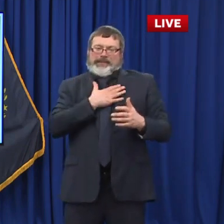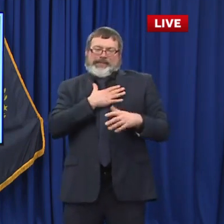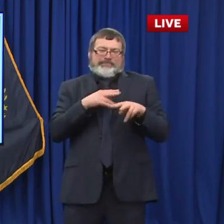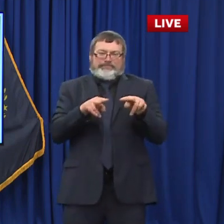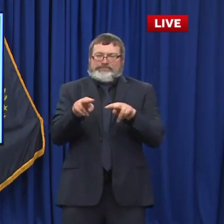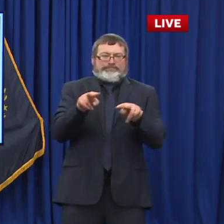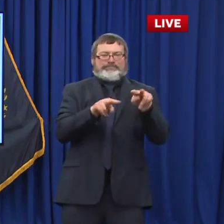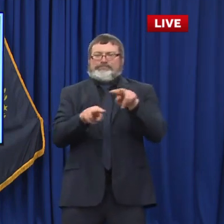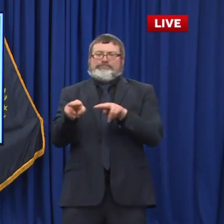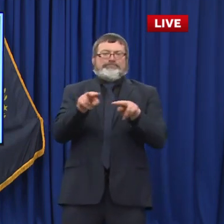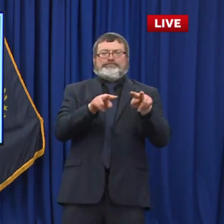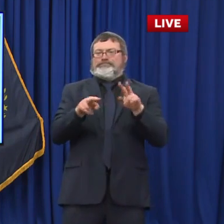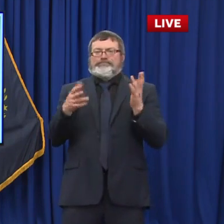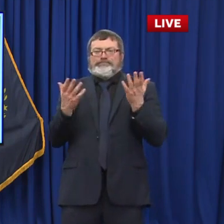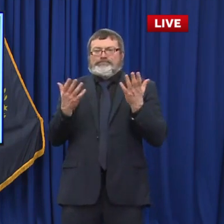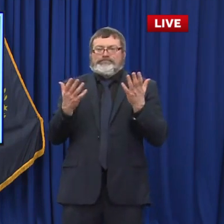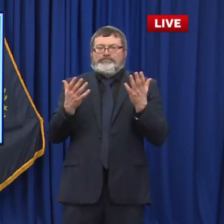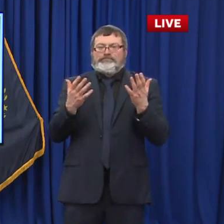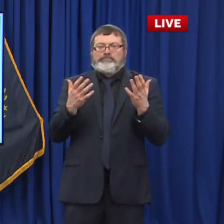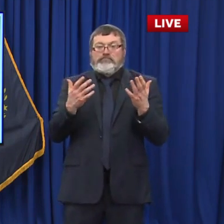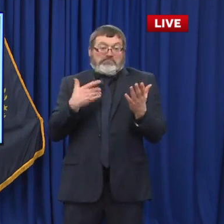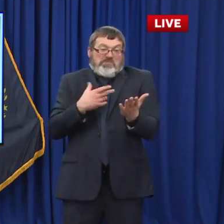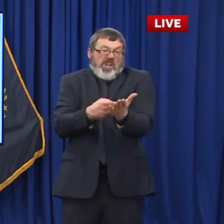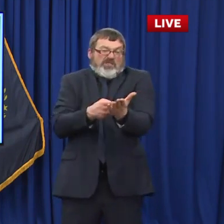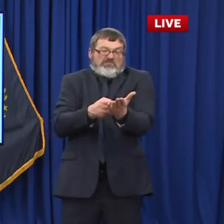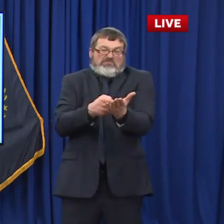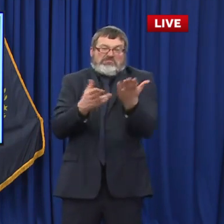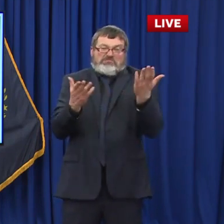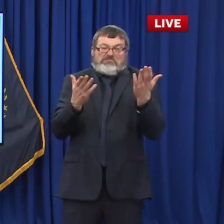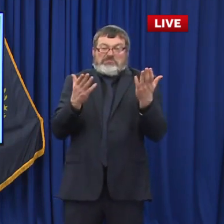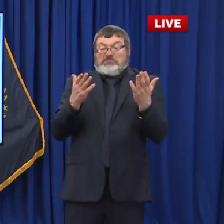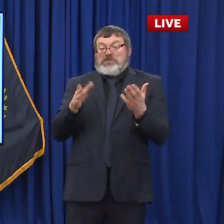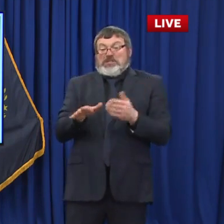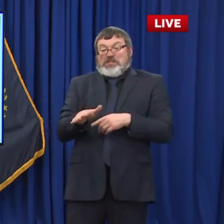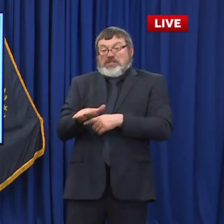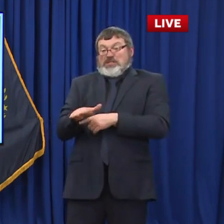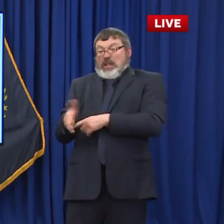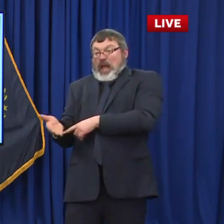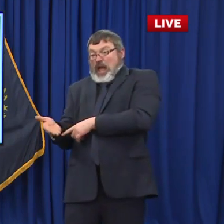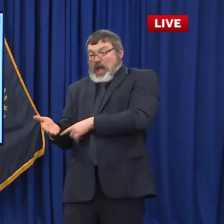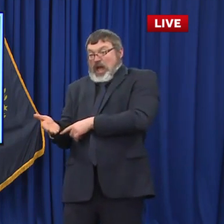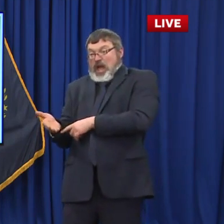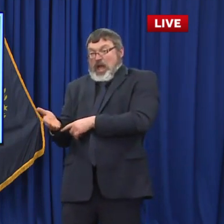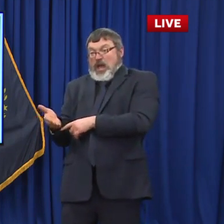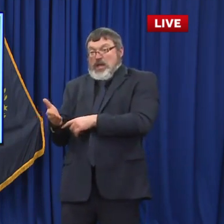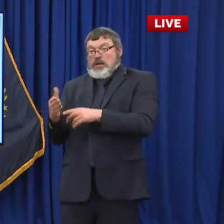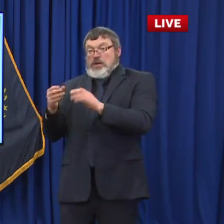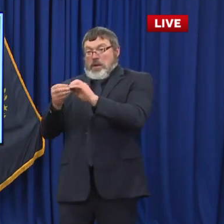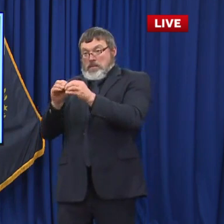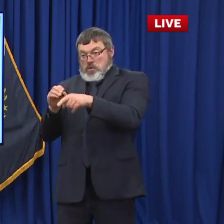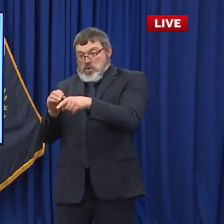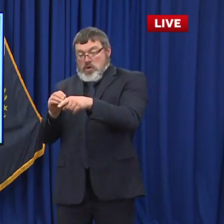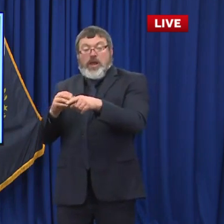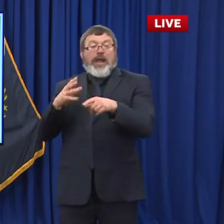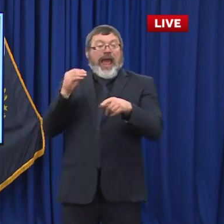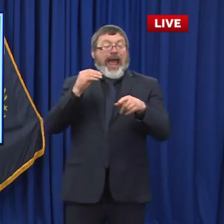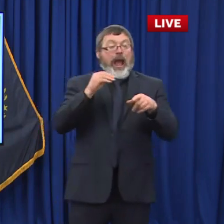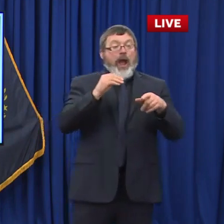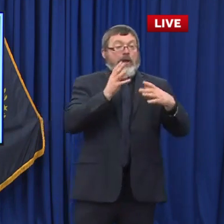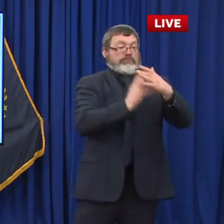I SUSPECT -- I DON’T THINK IT WOULD BE APPROPRIATE TO SUGARCOAT IT.